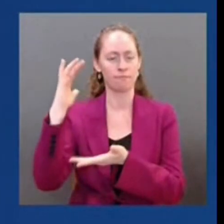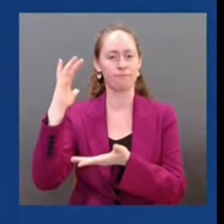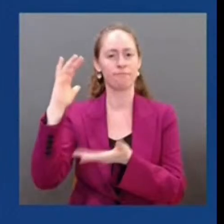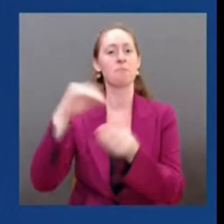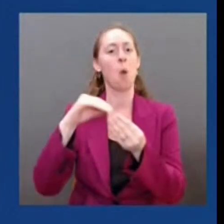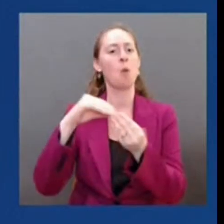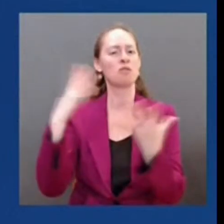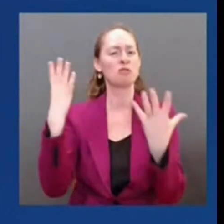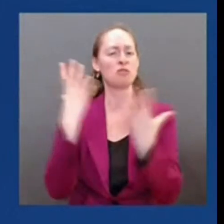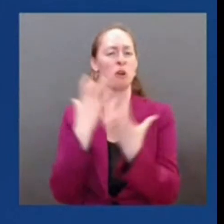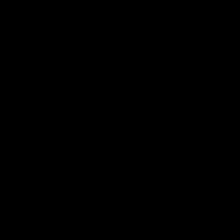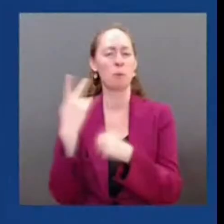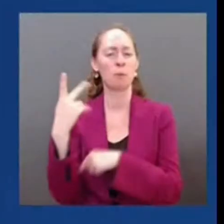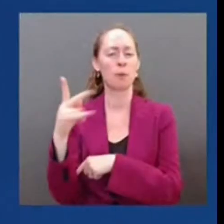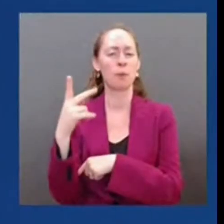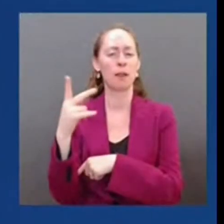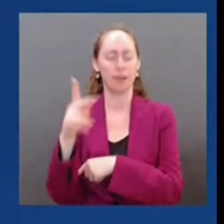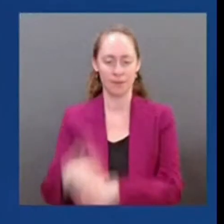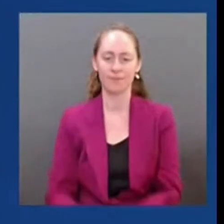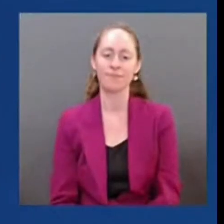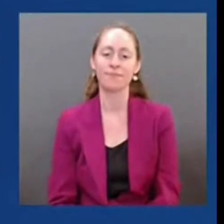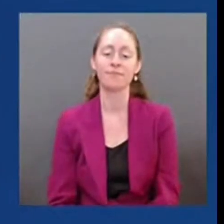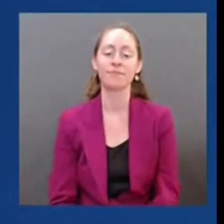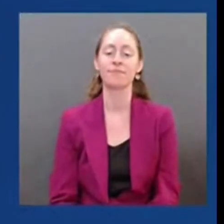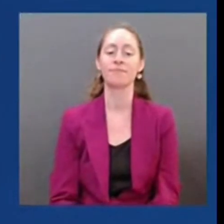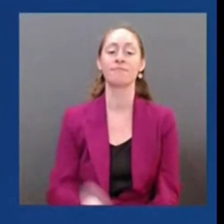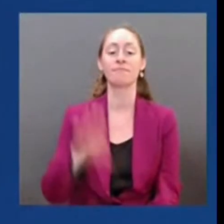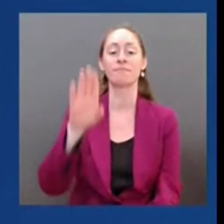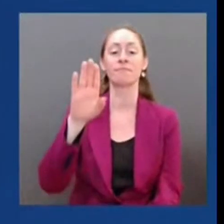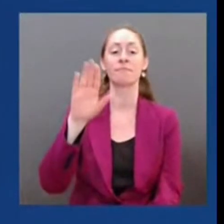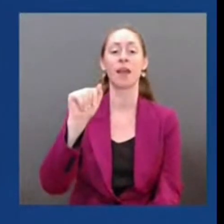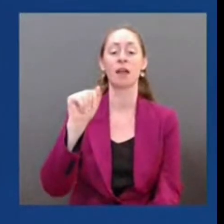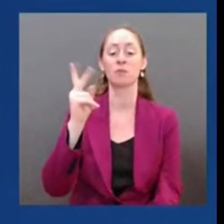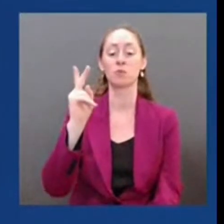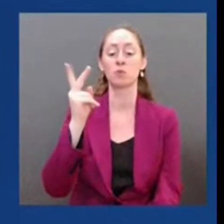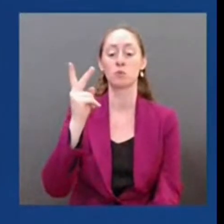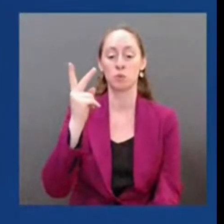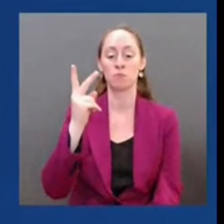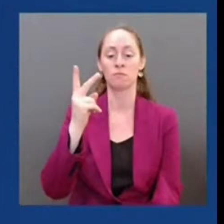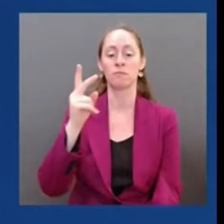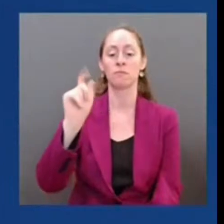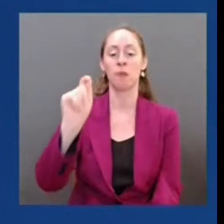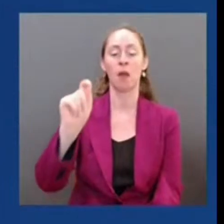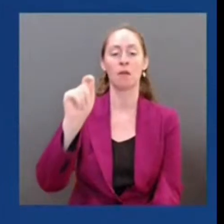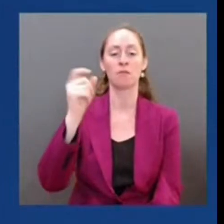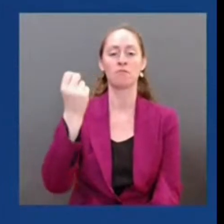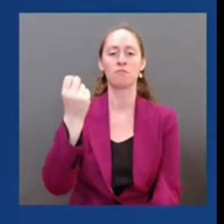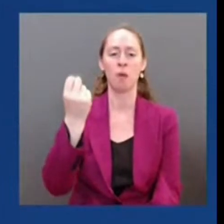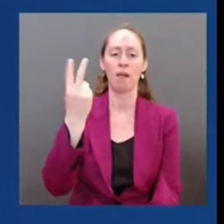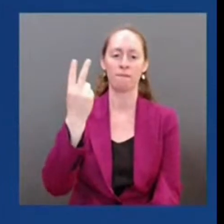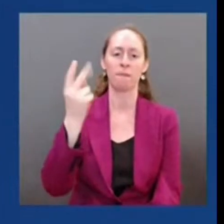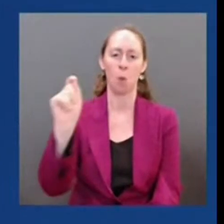STARTED TO SEE THE VERY DARK